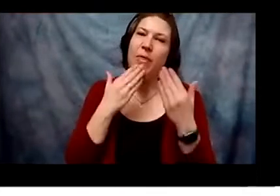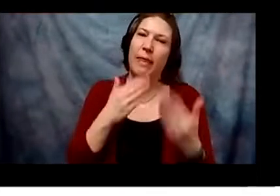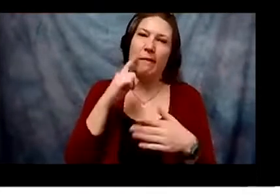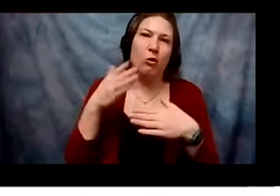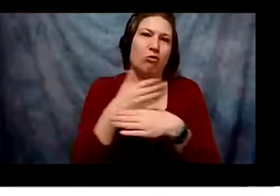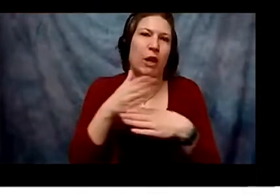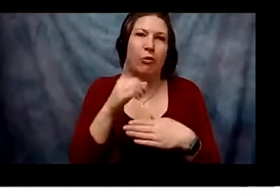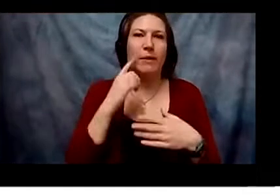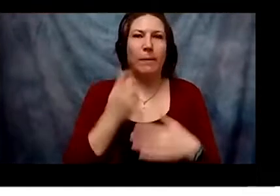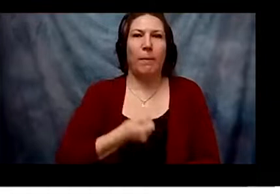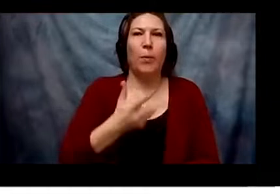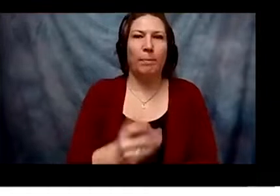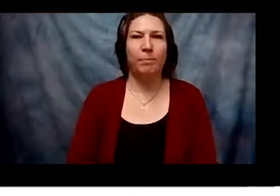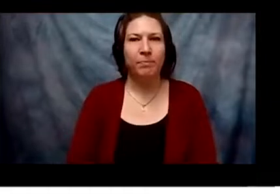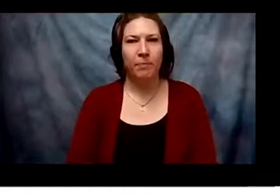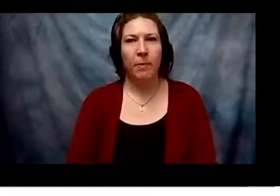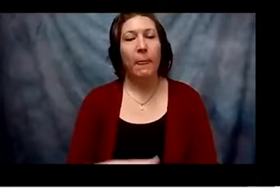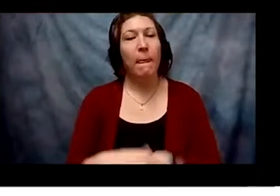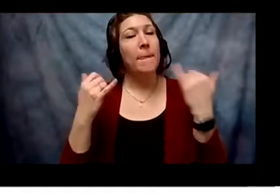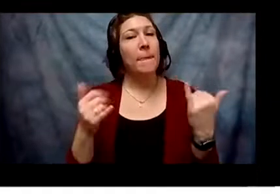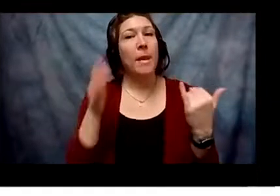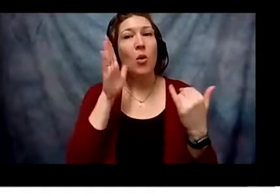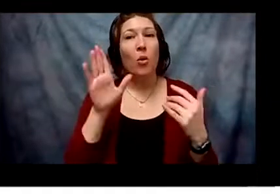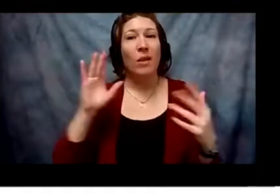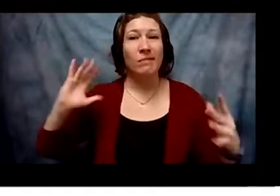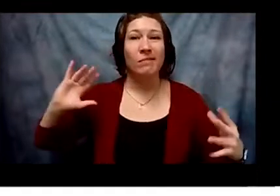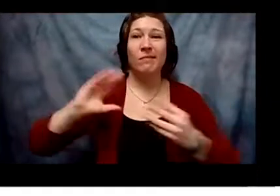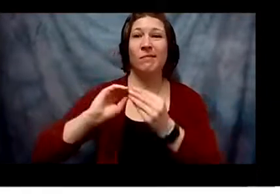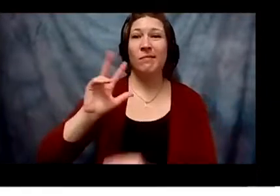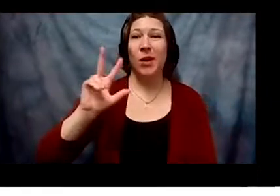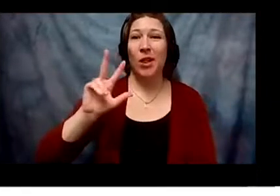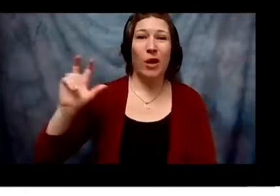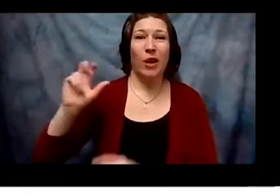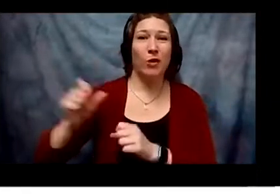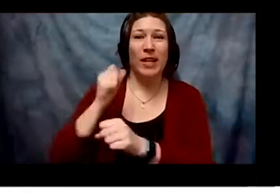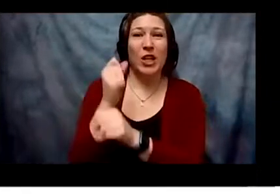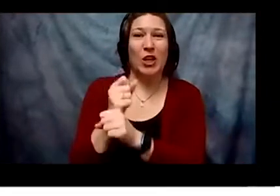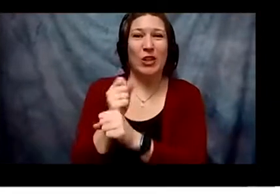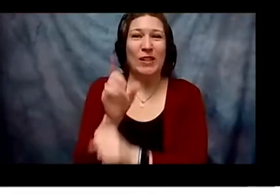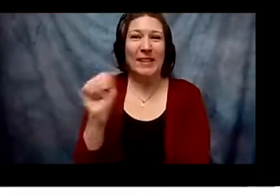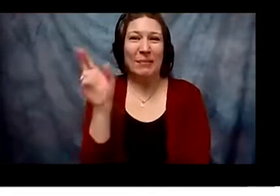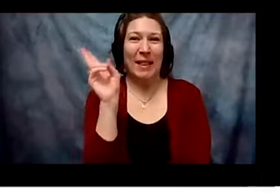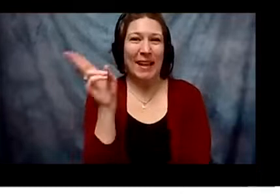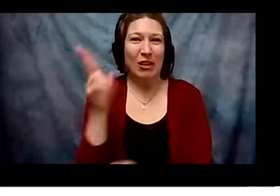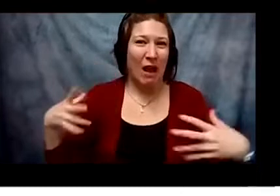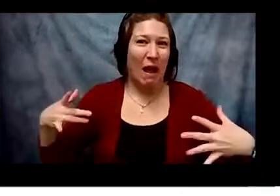Allow us to now give you about 300 years of disability history in just a few slides. It's a big challenge.